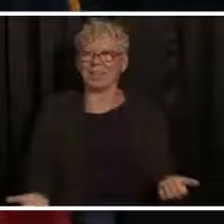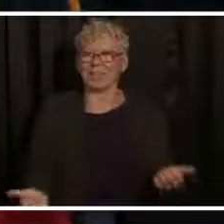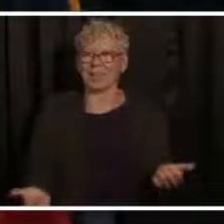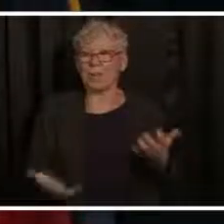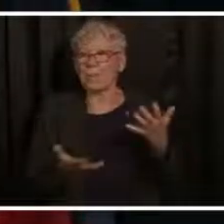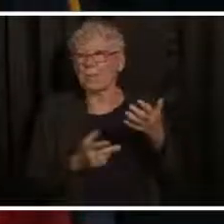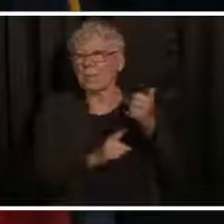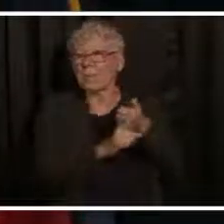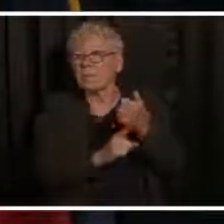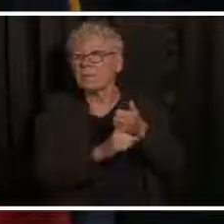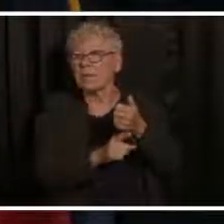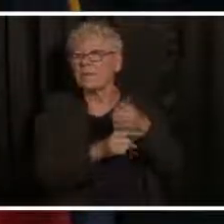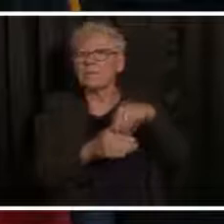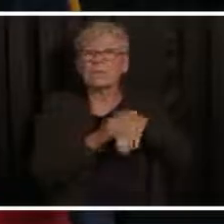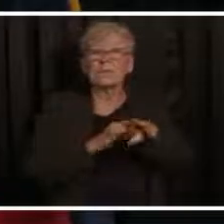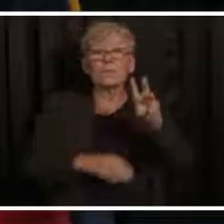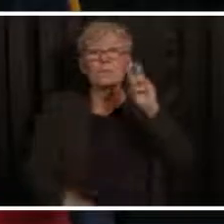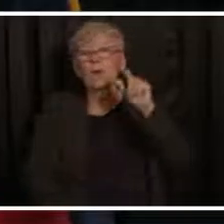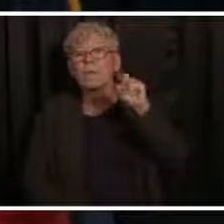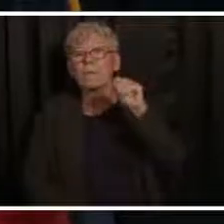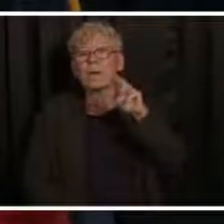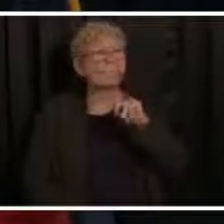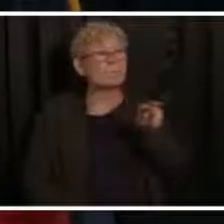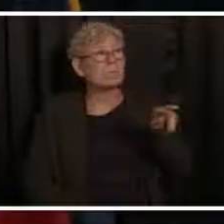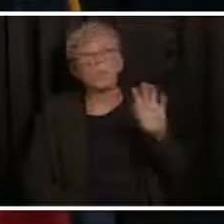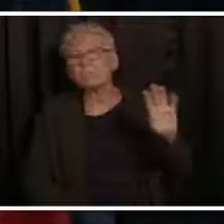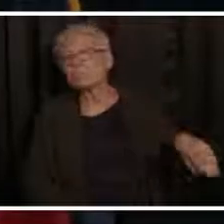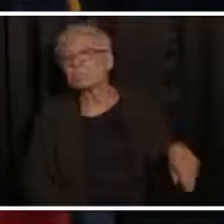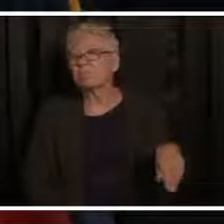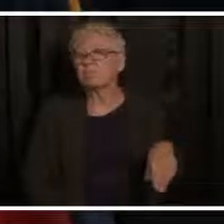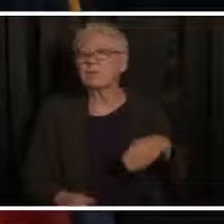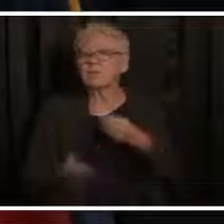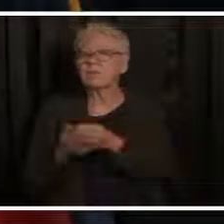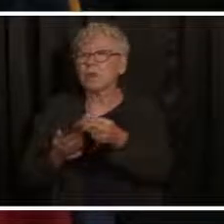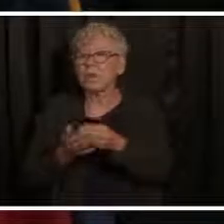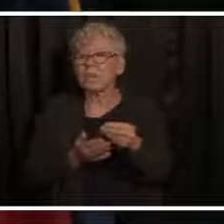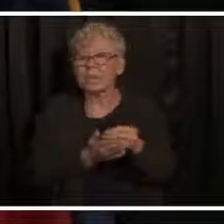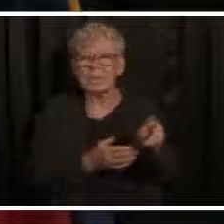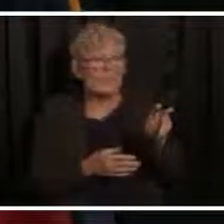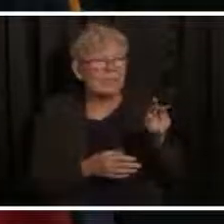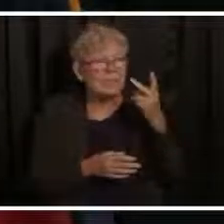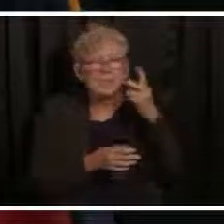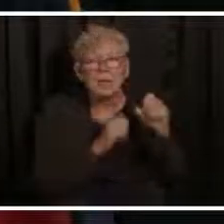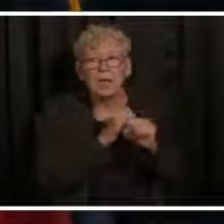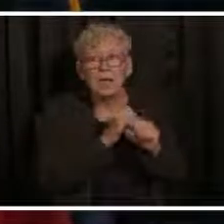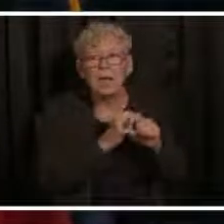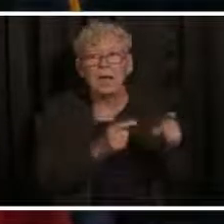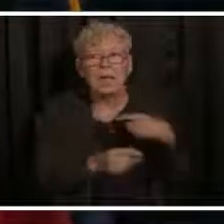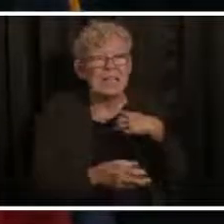they're going to get vaccinated but then, when they see it in the parking lot and they realize they get 100 bucks, they'll say, well, I was probably going to do it at some